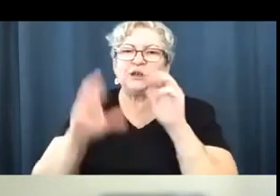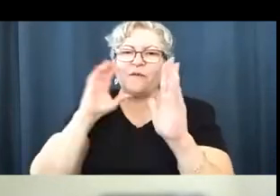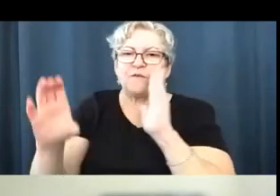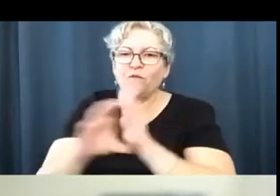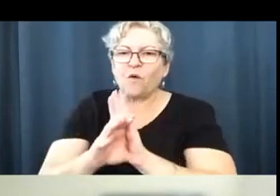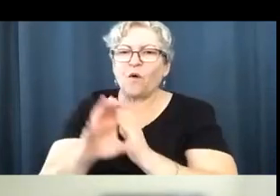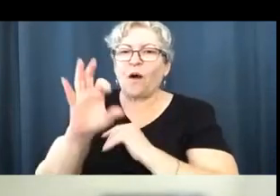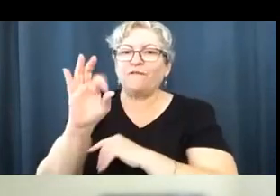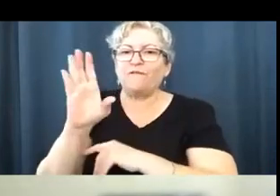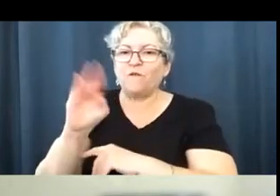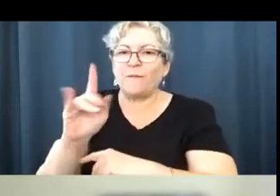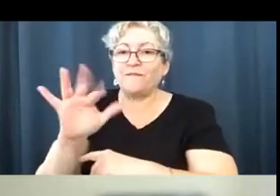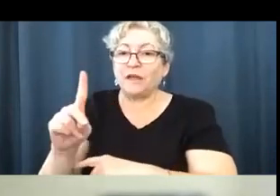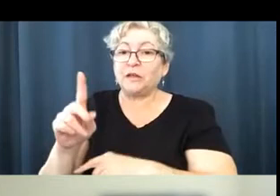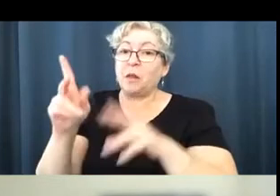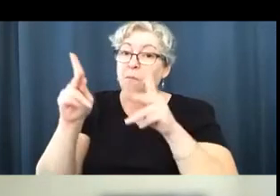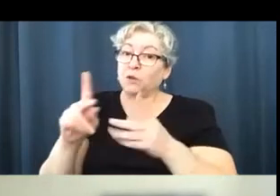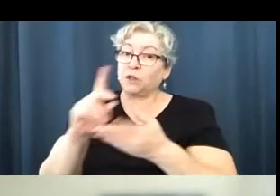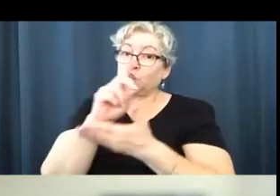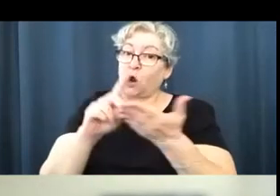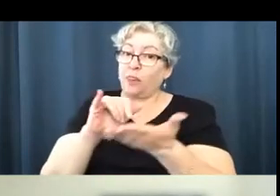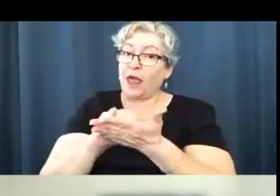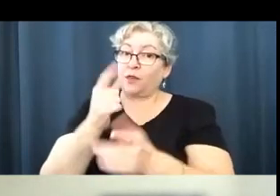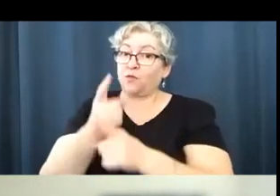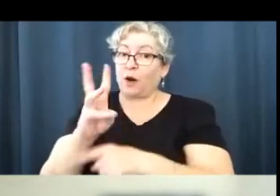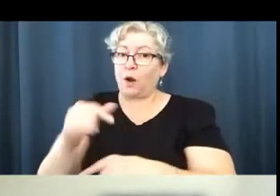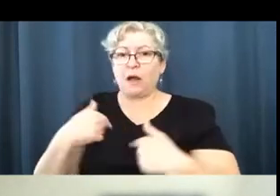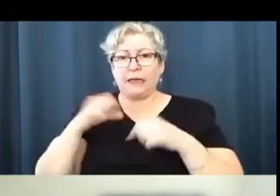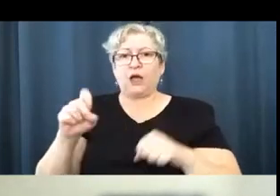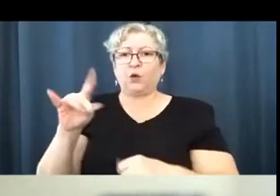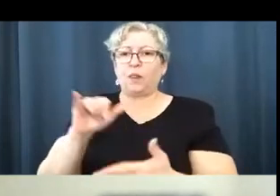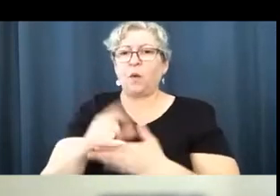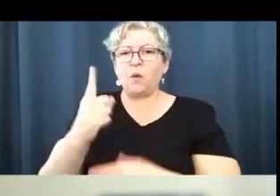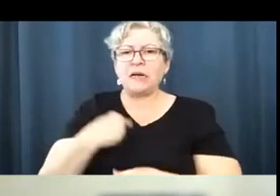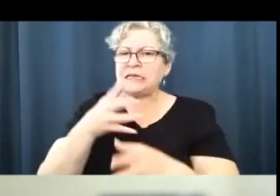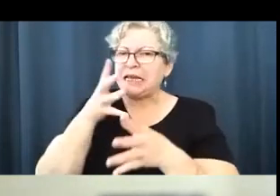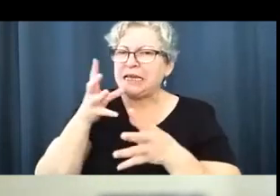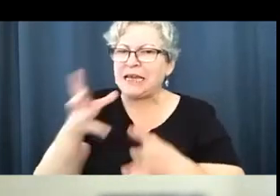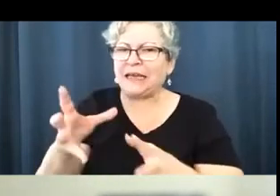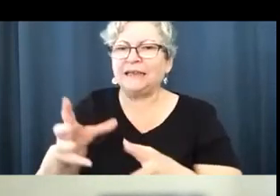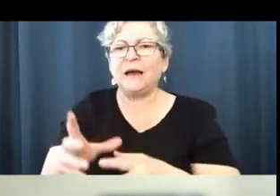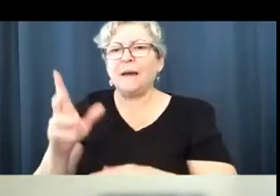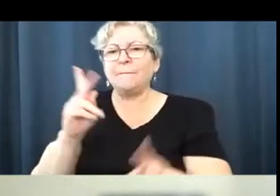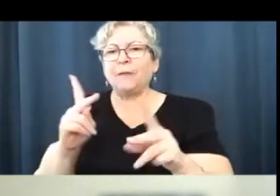as long as the person designs it right, I can do that. One of my pet peeves is people often will use to indicate